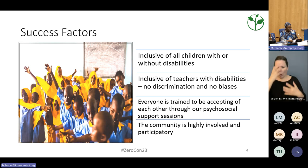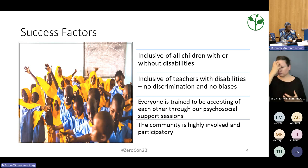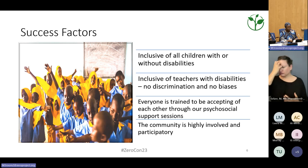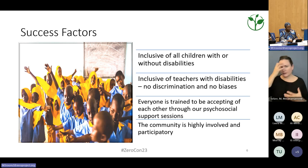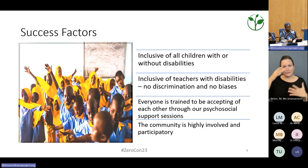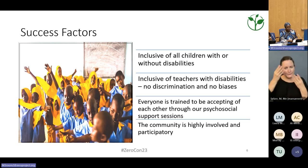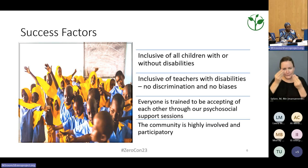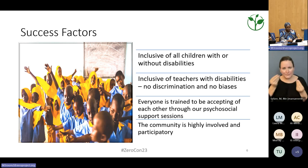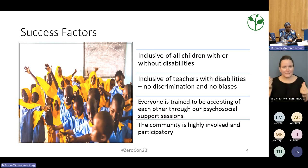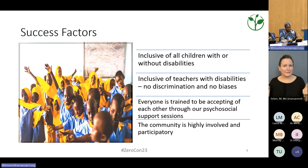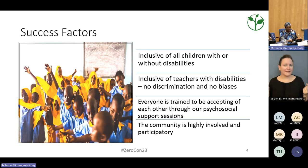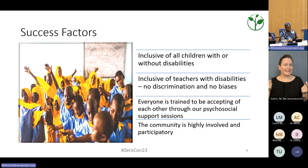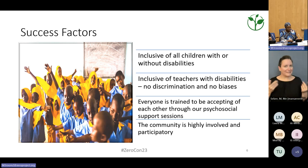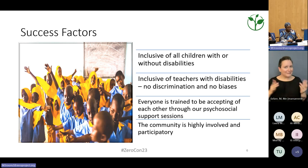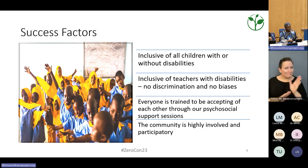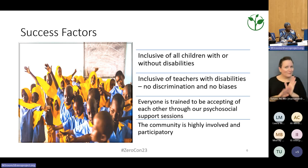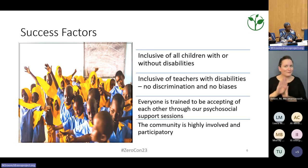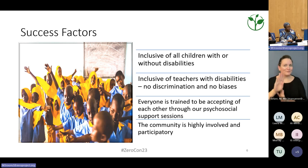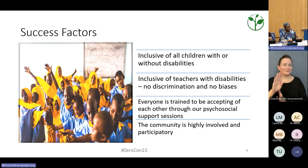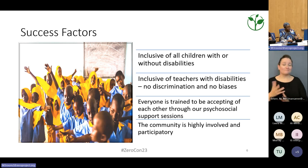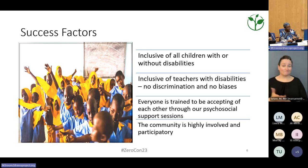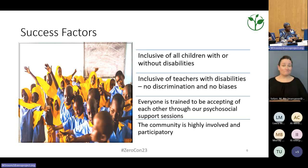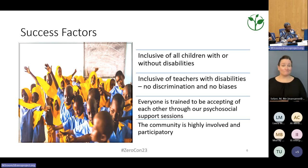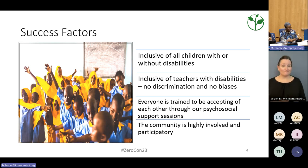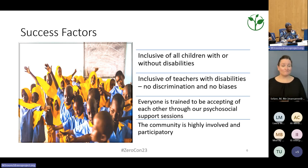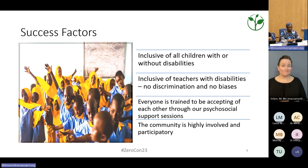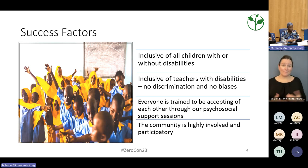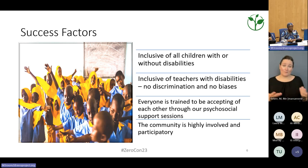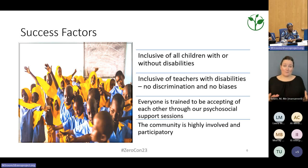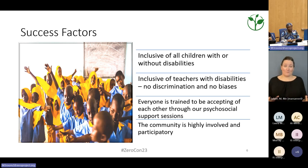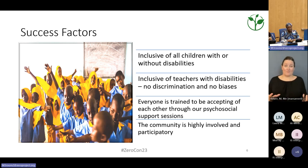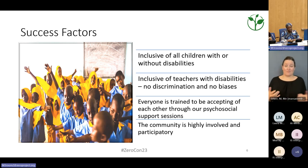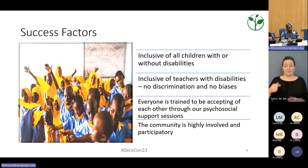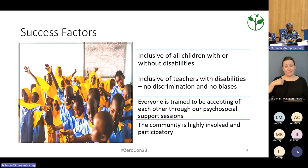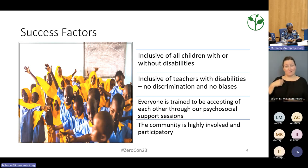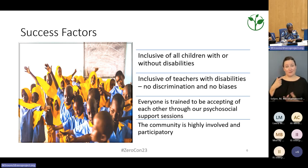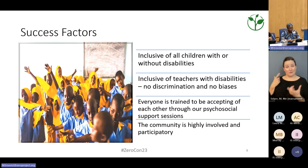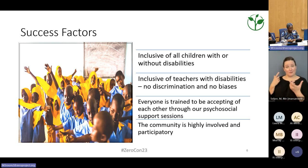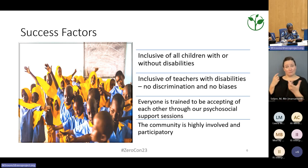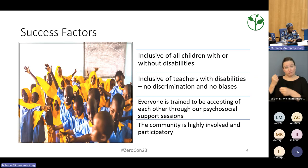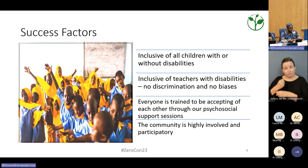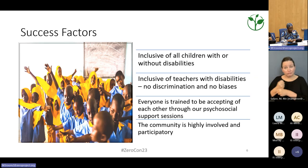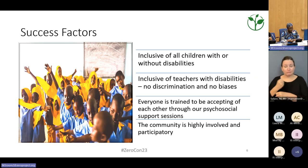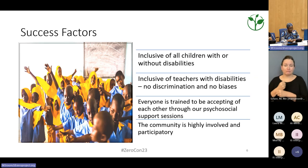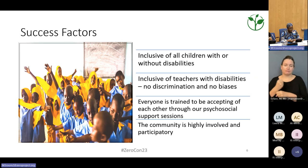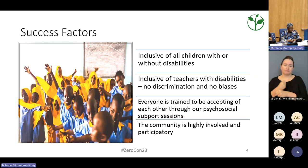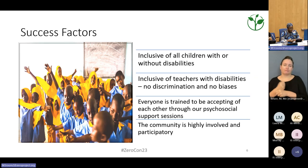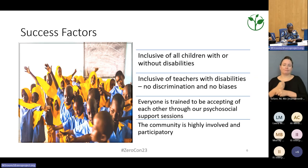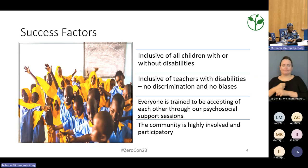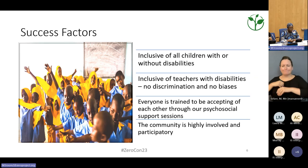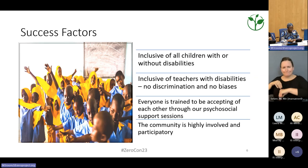can only be attribute it to the holistic and inclusive nature of the programs. Everyone